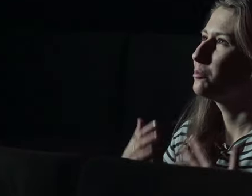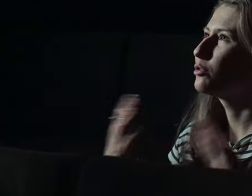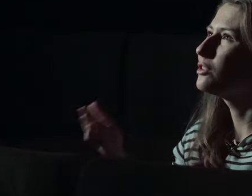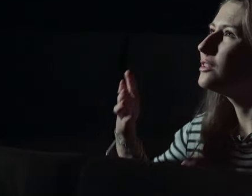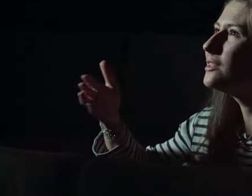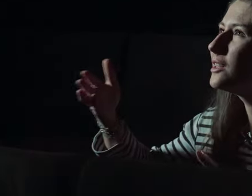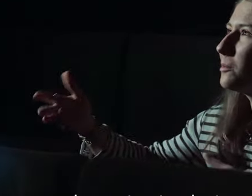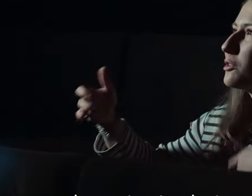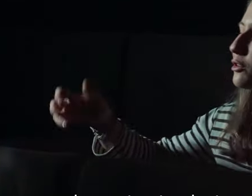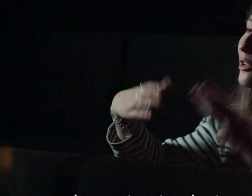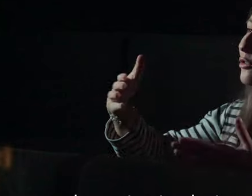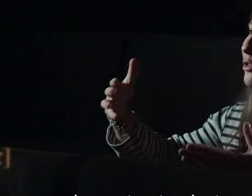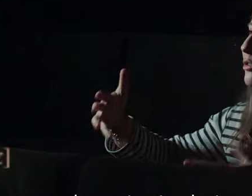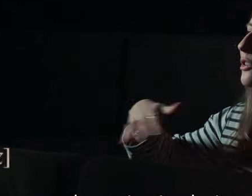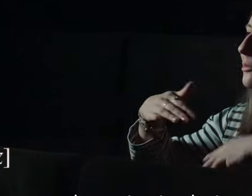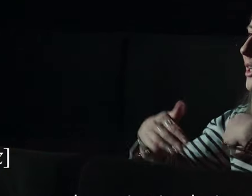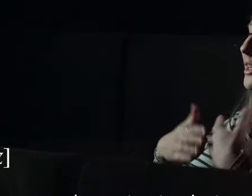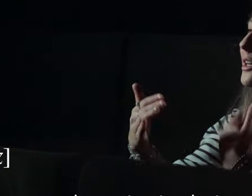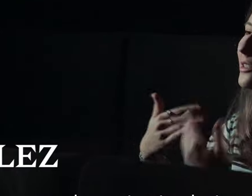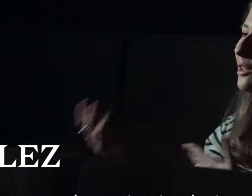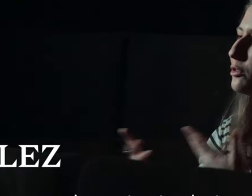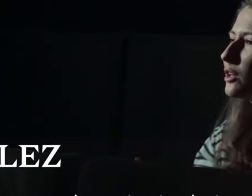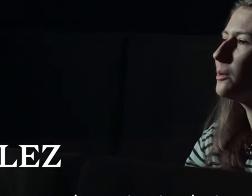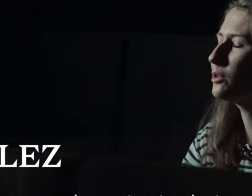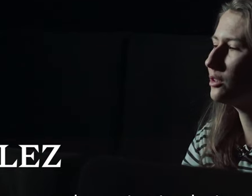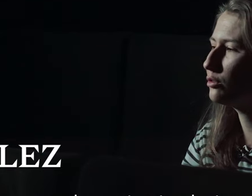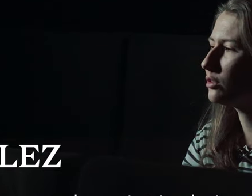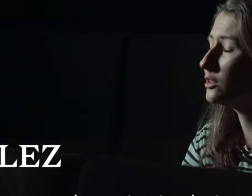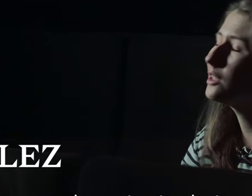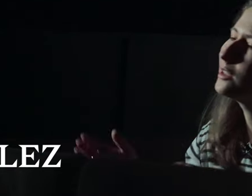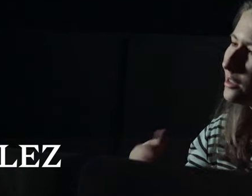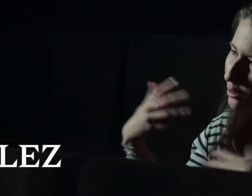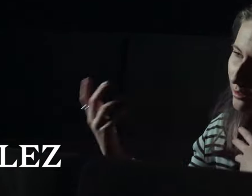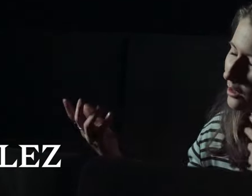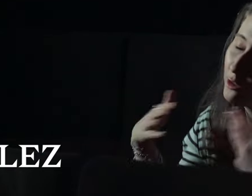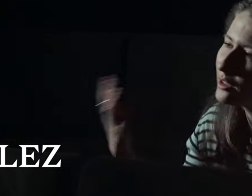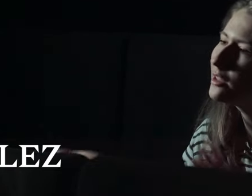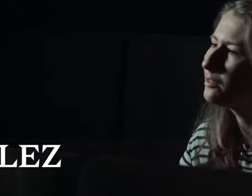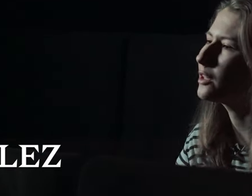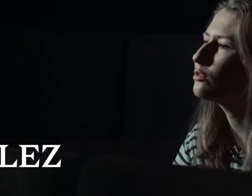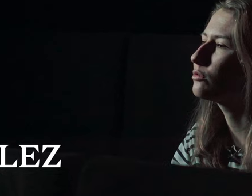To give an idea, because when we are hearing, we have difficulty realizing the degree of deafness perhaps, there are different deafnesses.